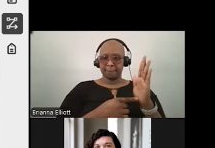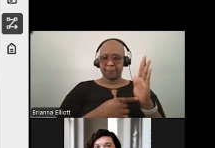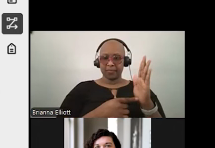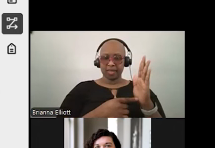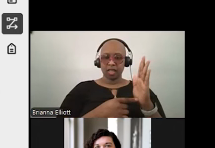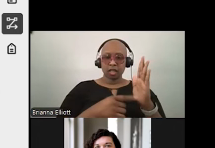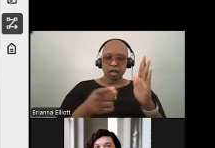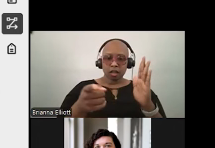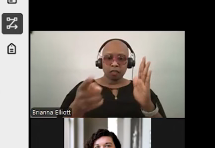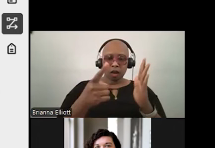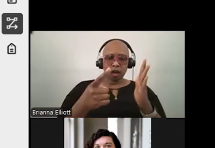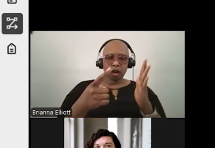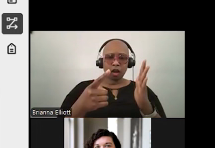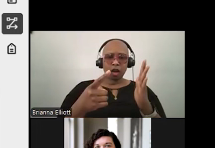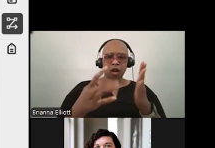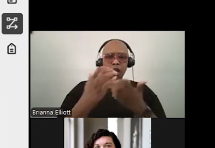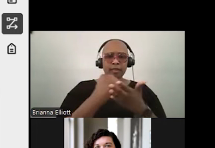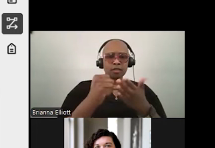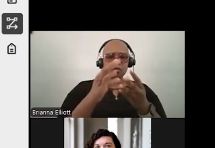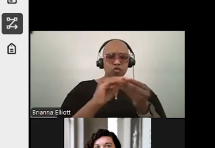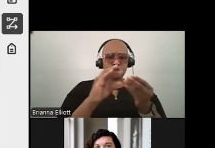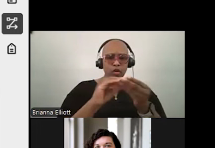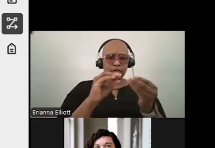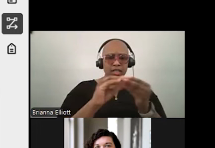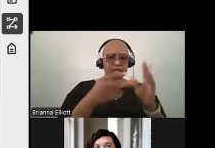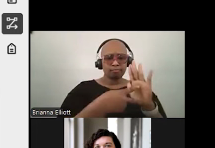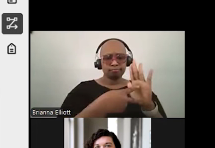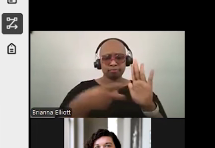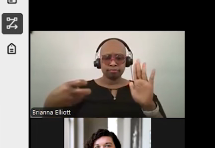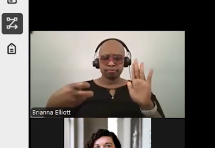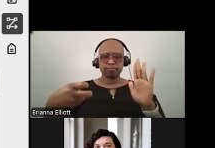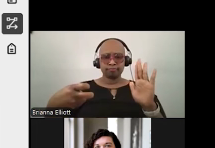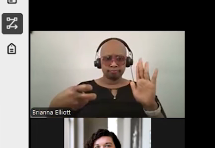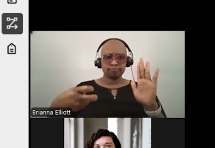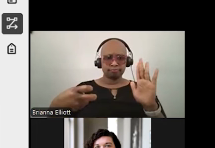from originally. I don't want it to read that in the middle of the story. I want that to actually